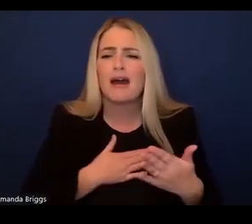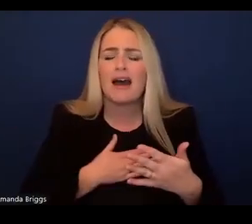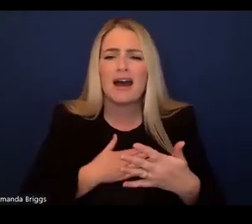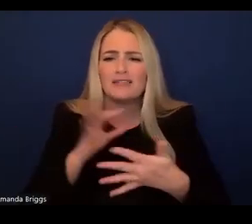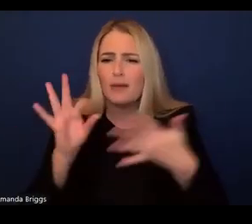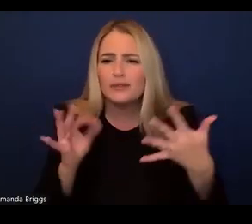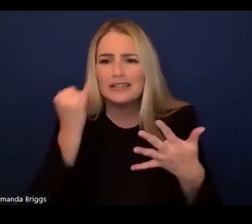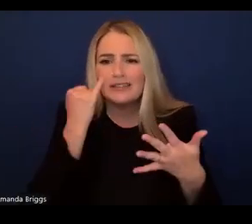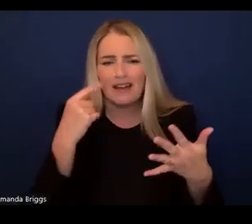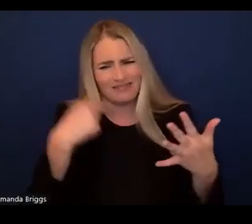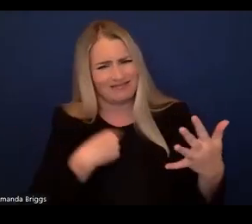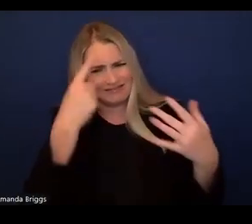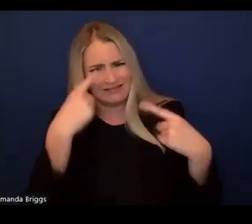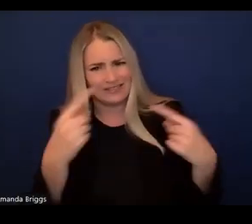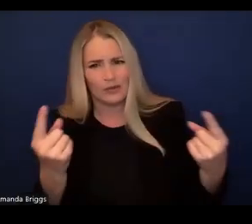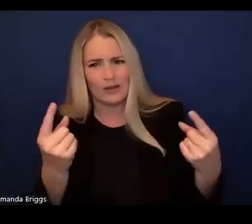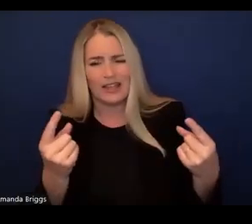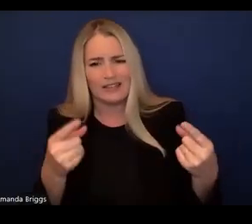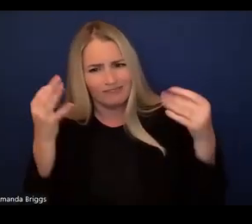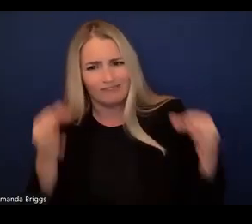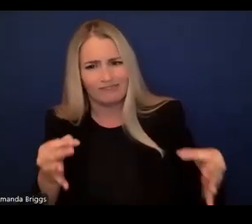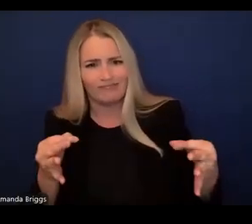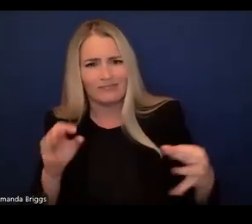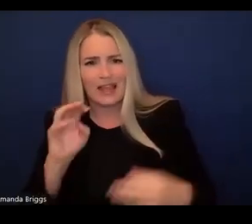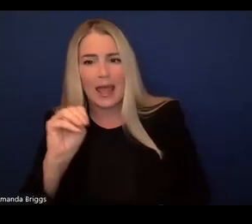If I disagree with the outcome of the MDR, you can challenge